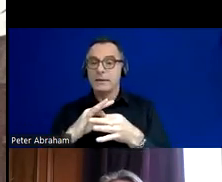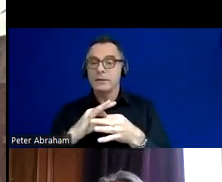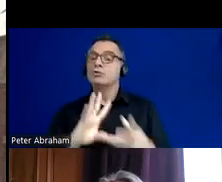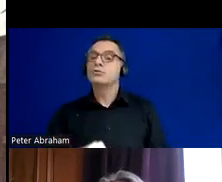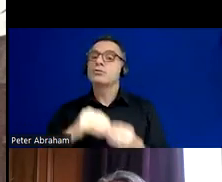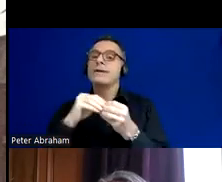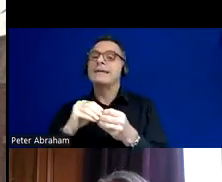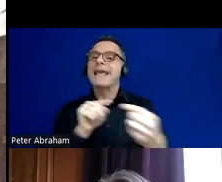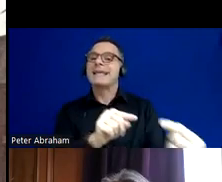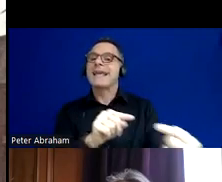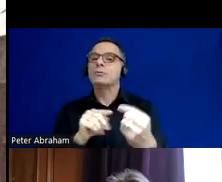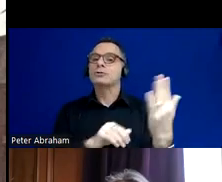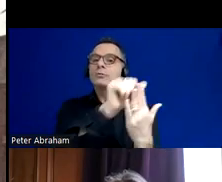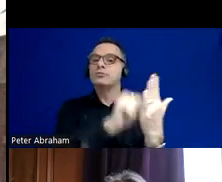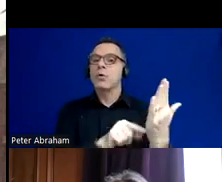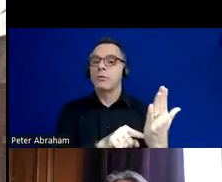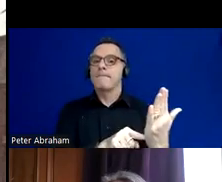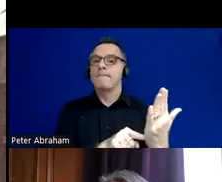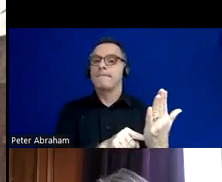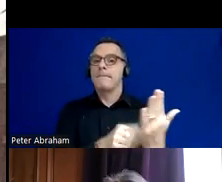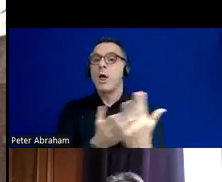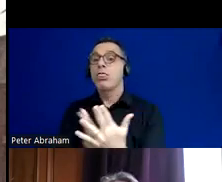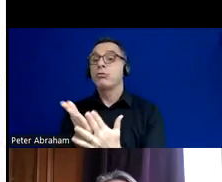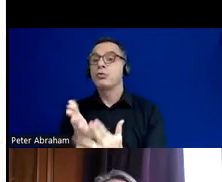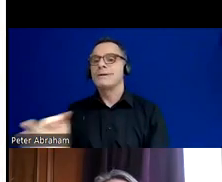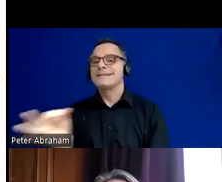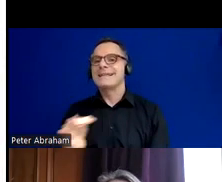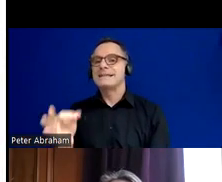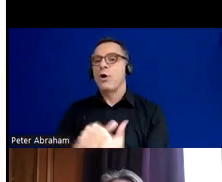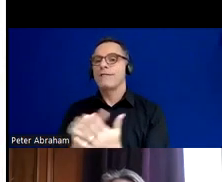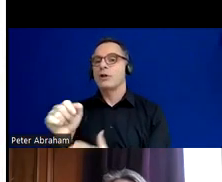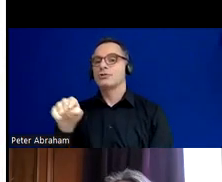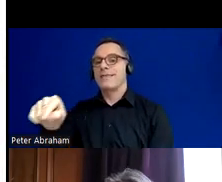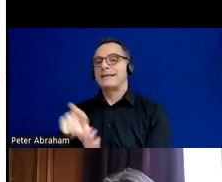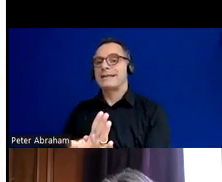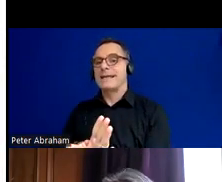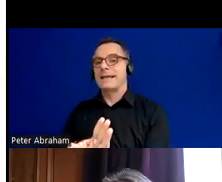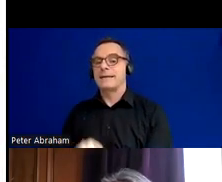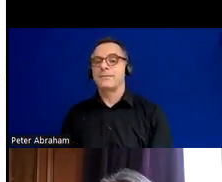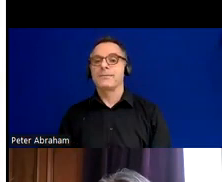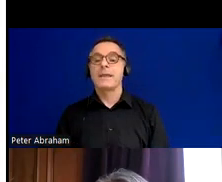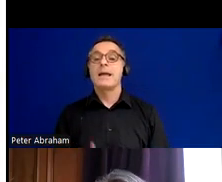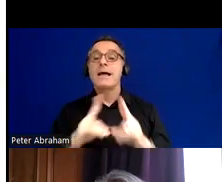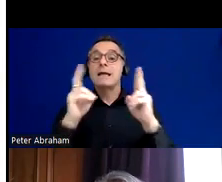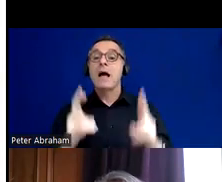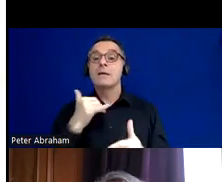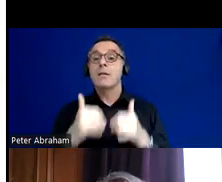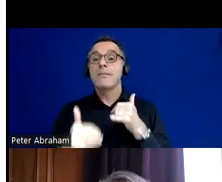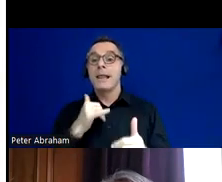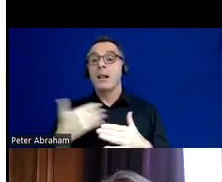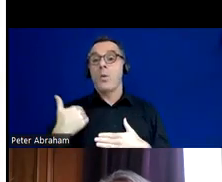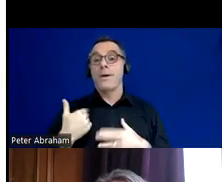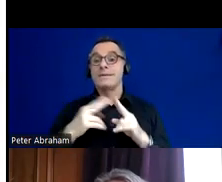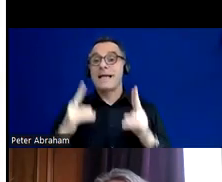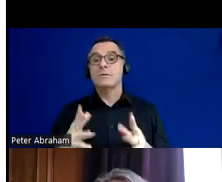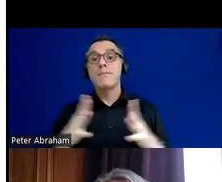during the city of culture year. So, Castlemilk Womanhouse was a huge project that came about with